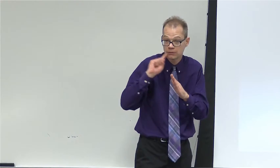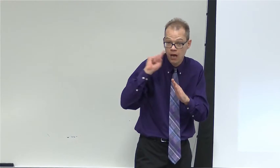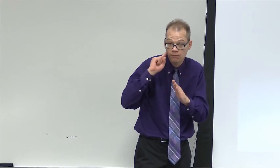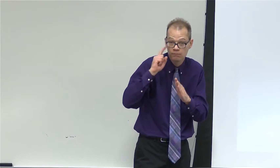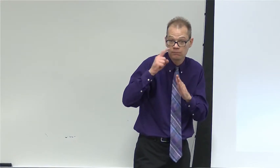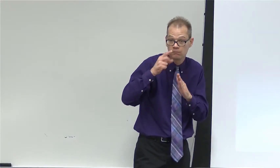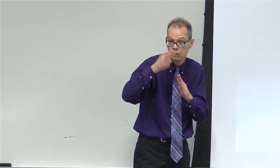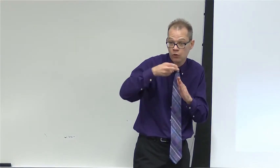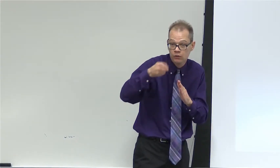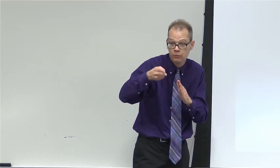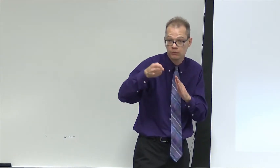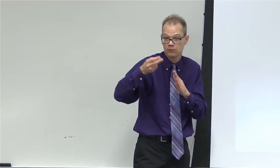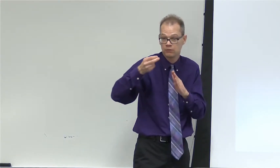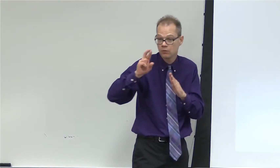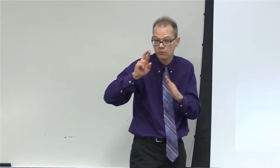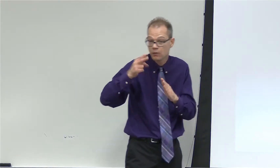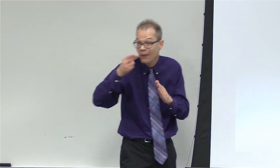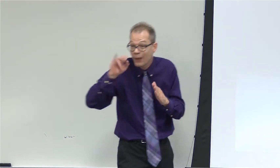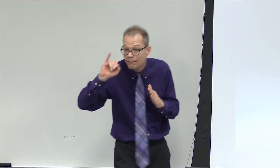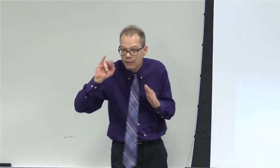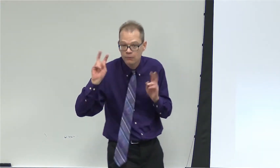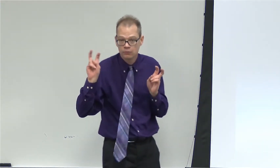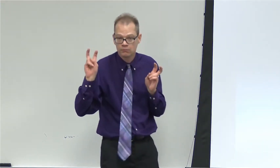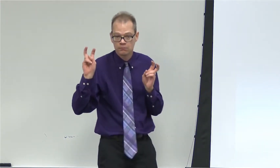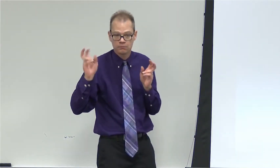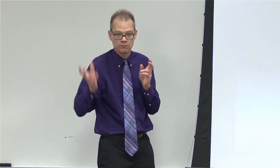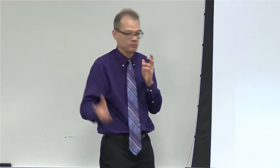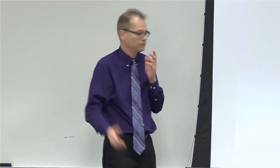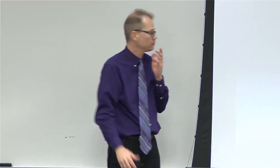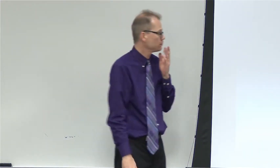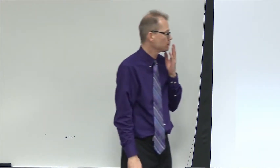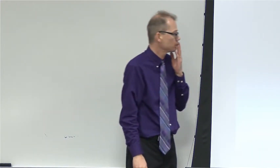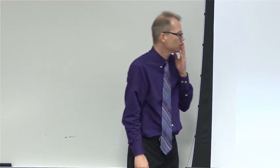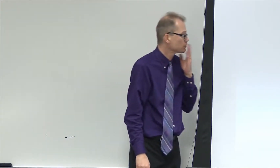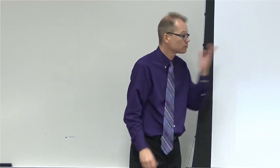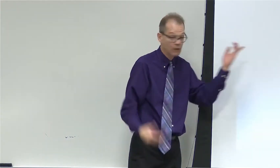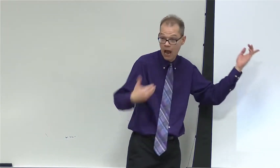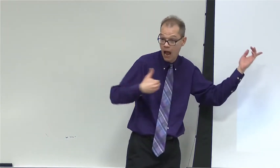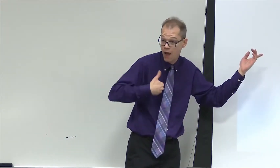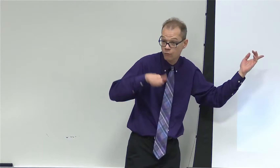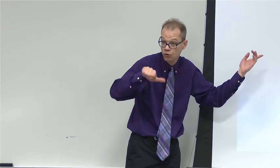Do they identify themselves as deaf or hard-of-hearing or hearing-impaired?